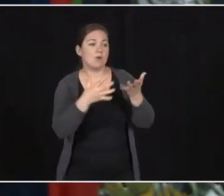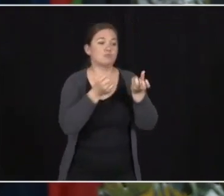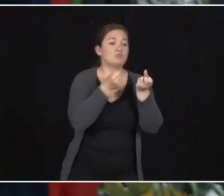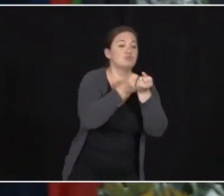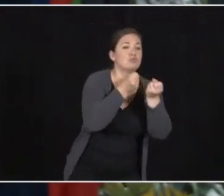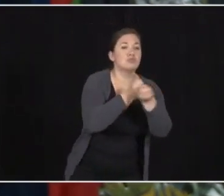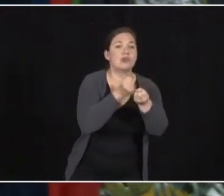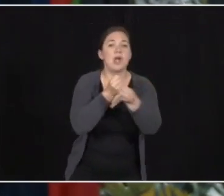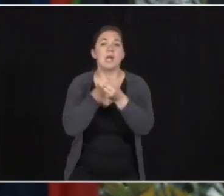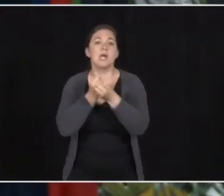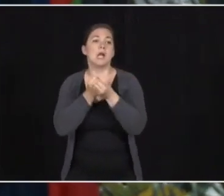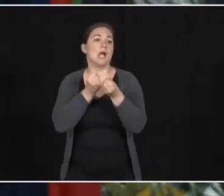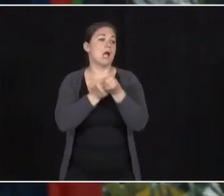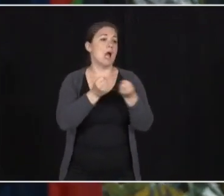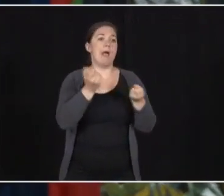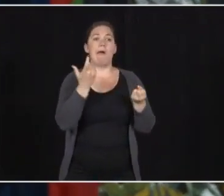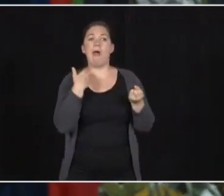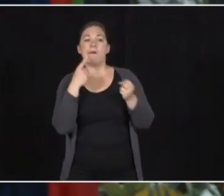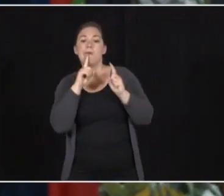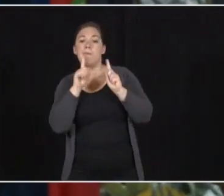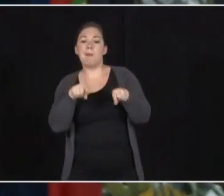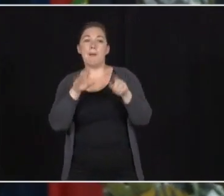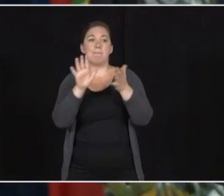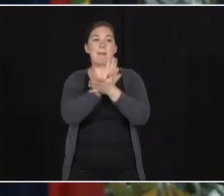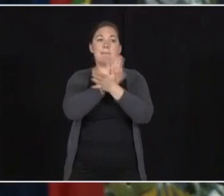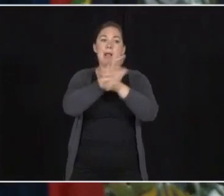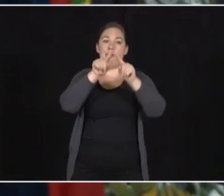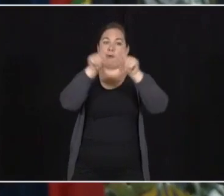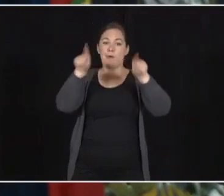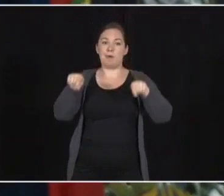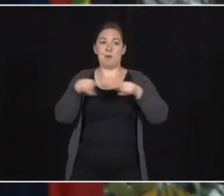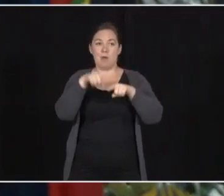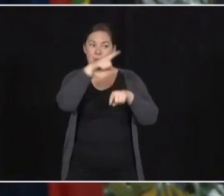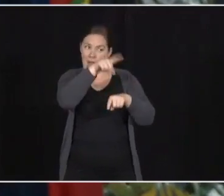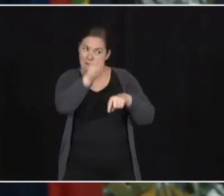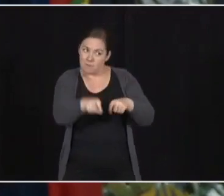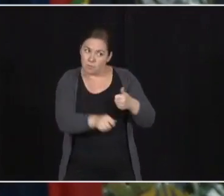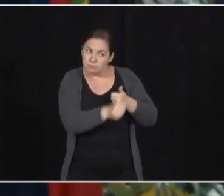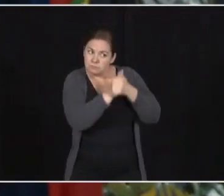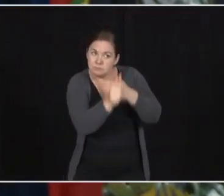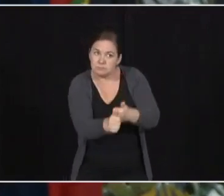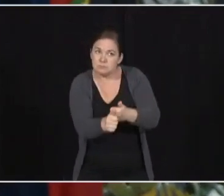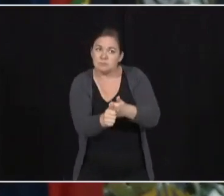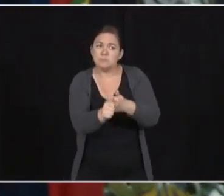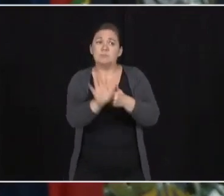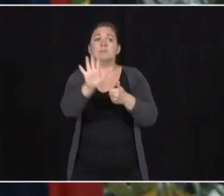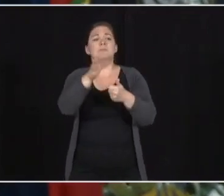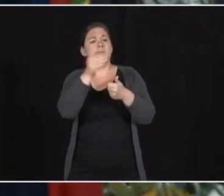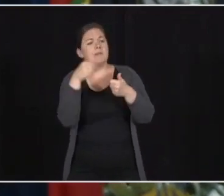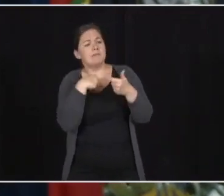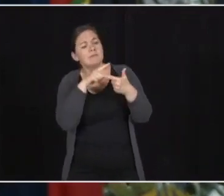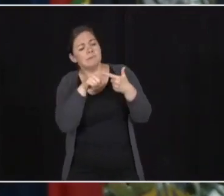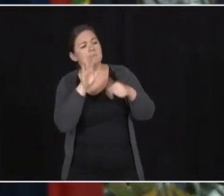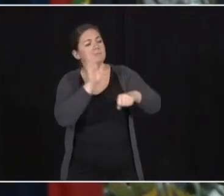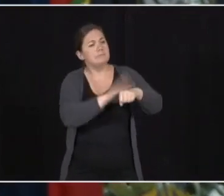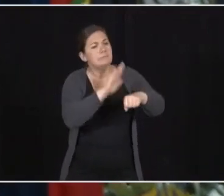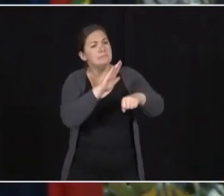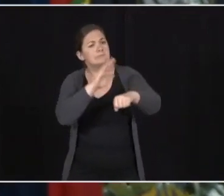So there is compliance orders, there's a number of more serious issues if there is outright neglect. And we work with the homes to support the staff.